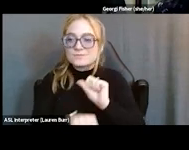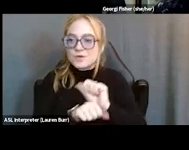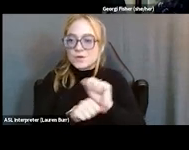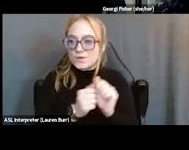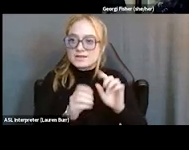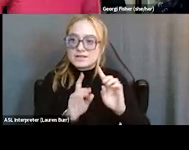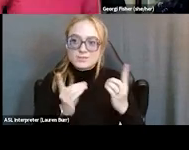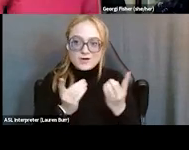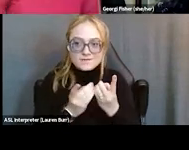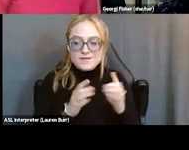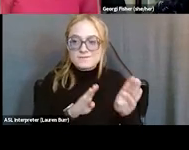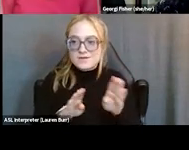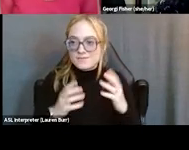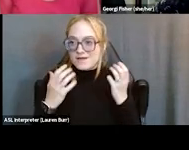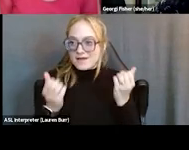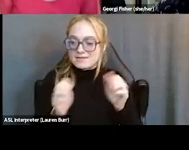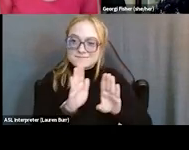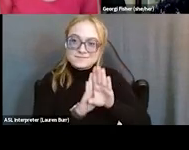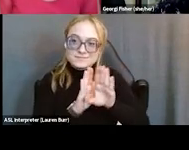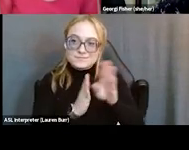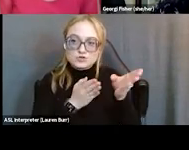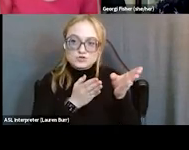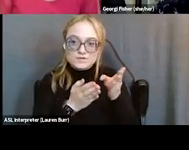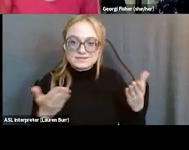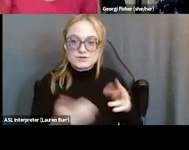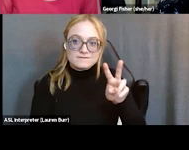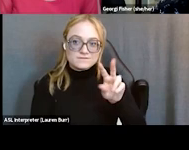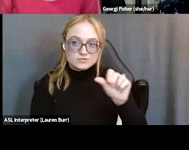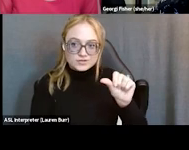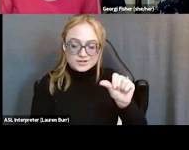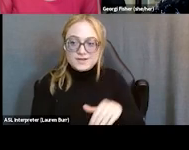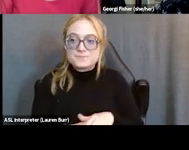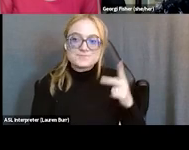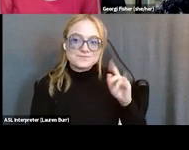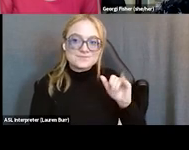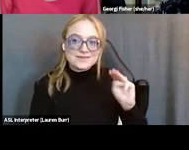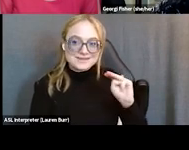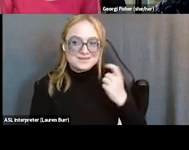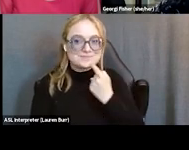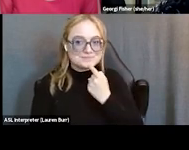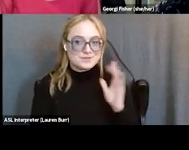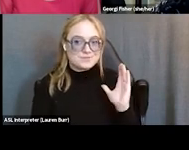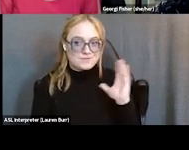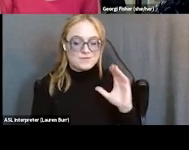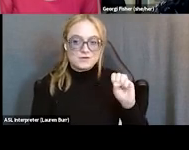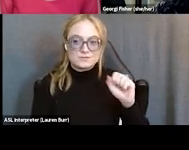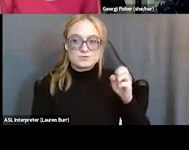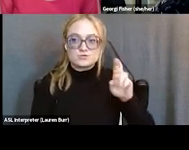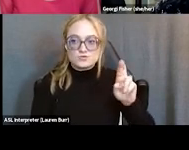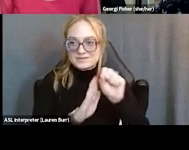and Developmental Services in the state of Virginia. And as Pam mentioned earlier, I'm also a SOAR state lead for the state of Virginia.